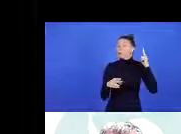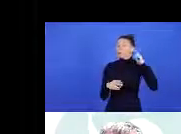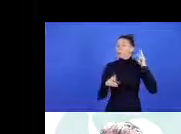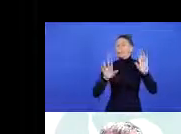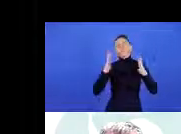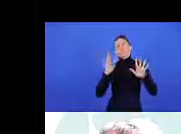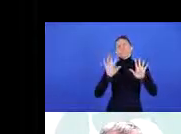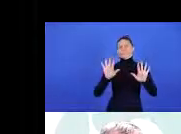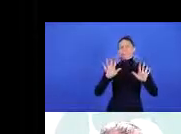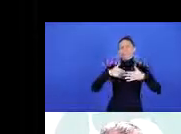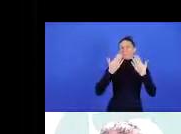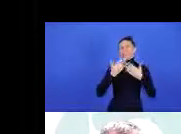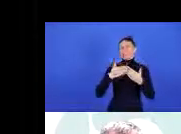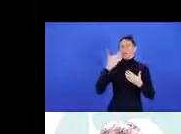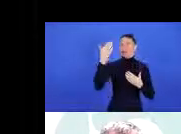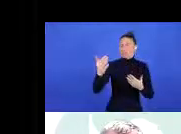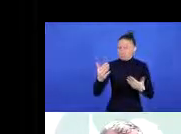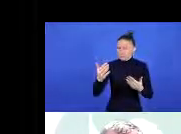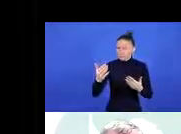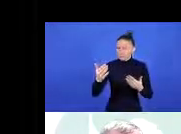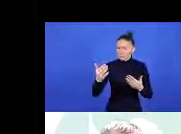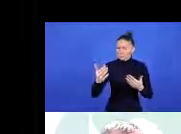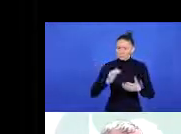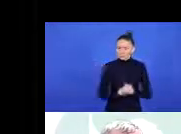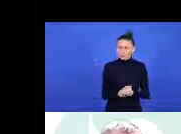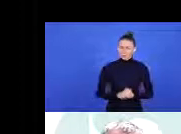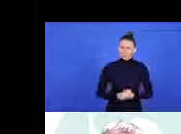surgery, fittings of cochlear implants,